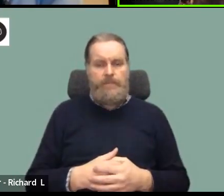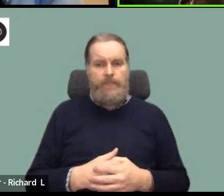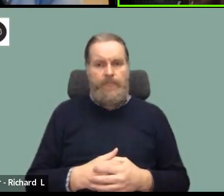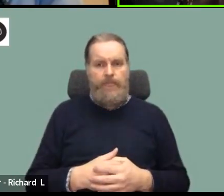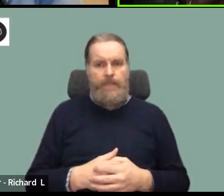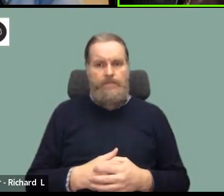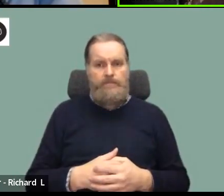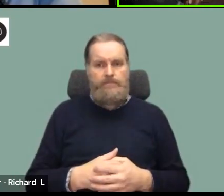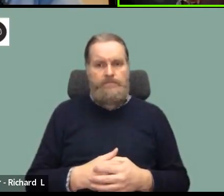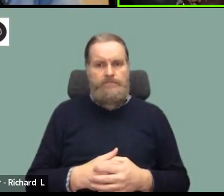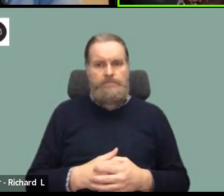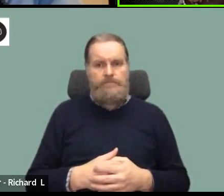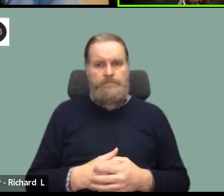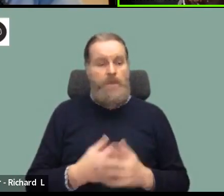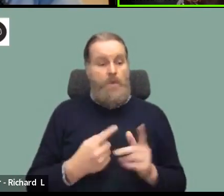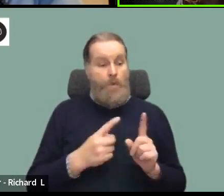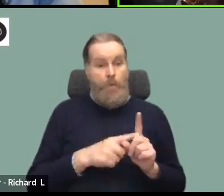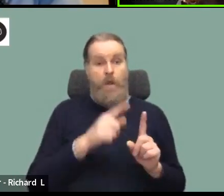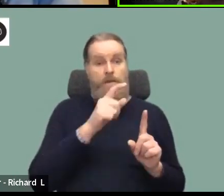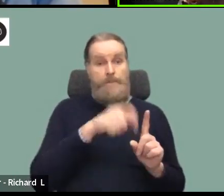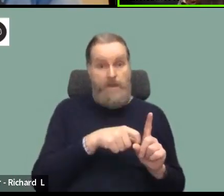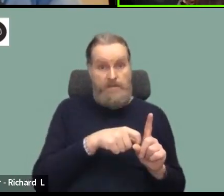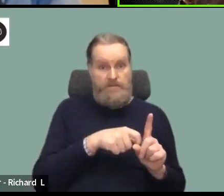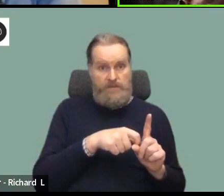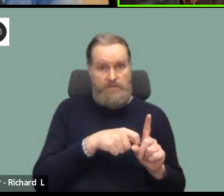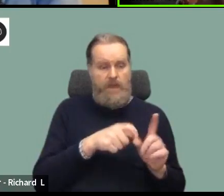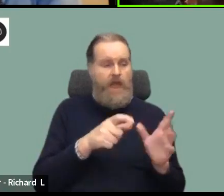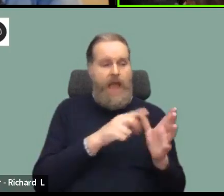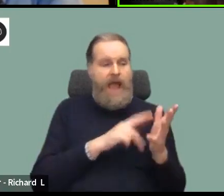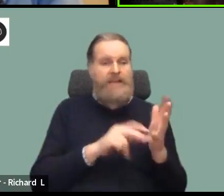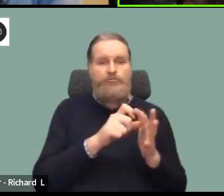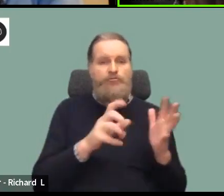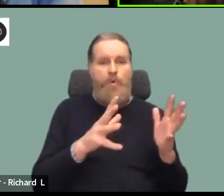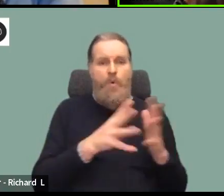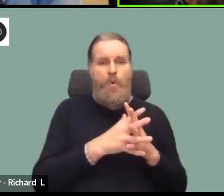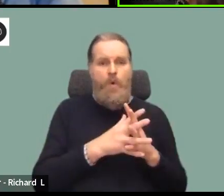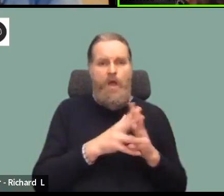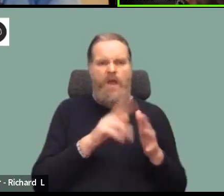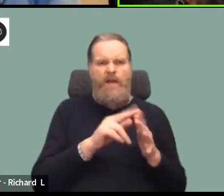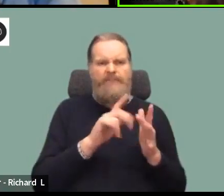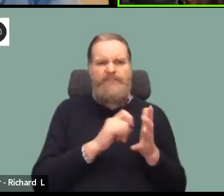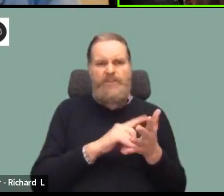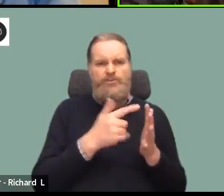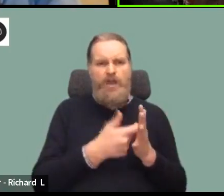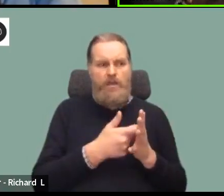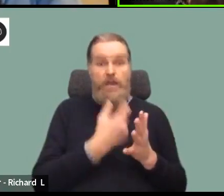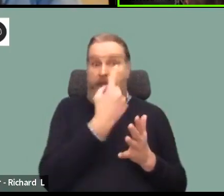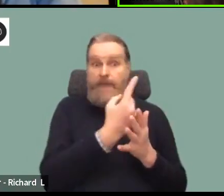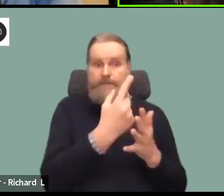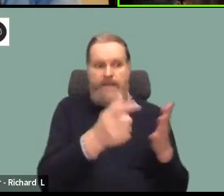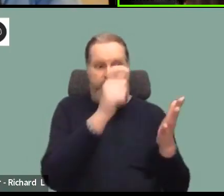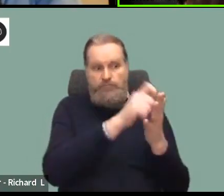We had a. a, an employer employee and a, an employer employee and.